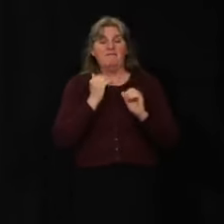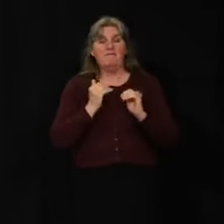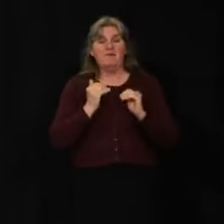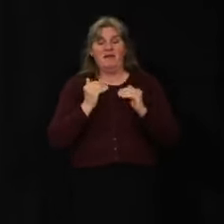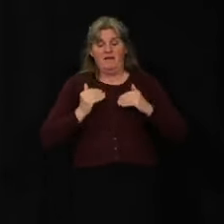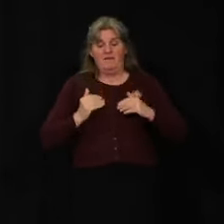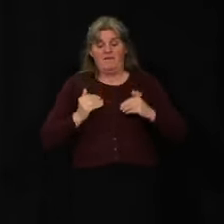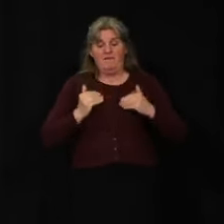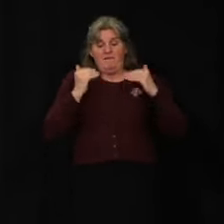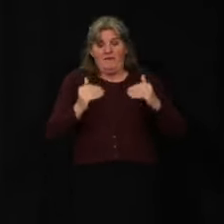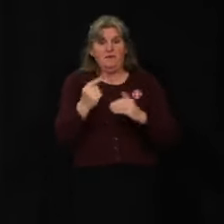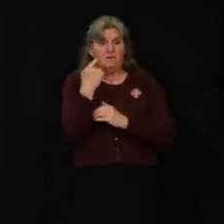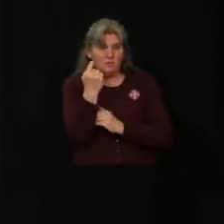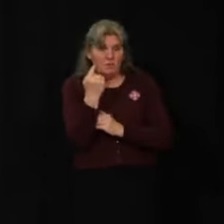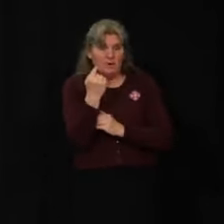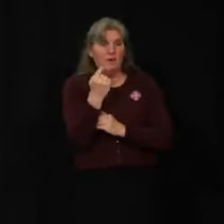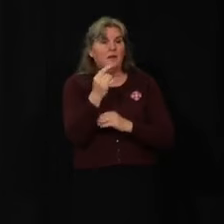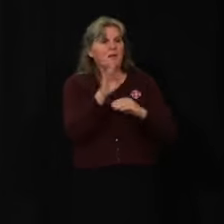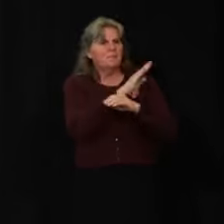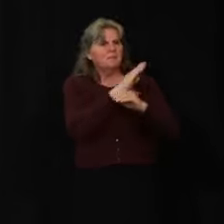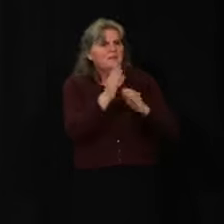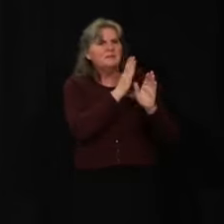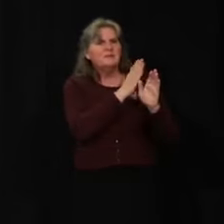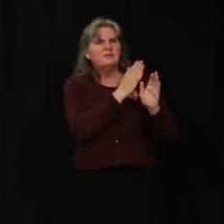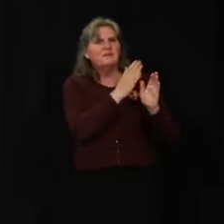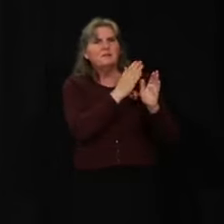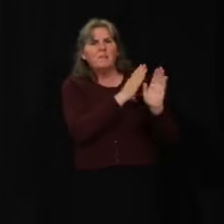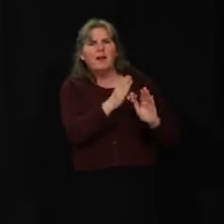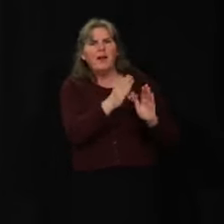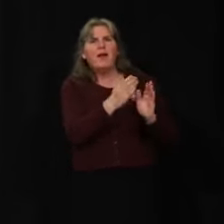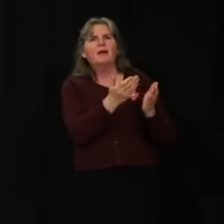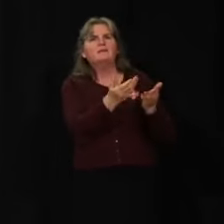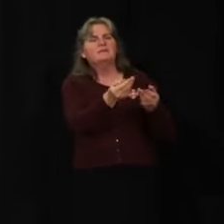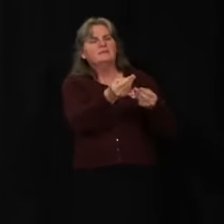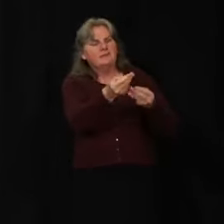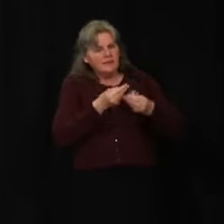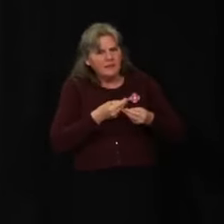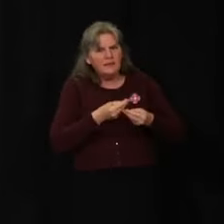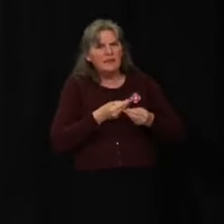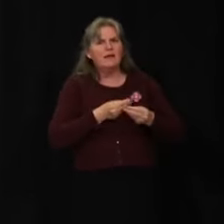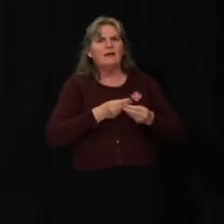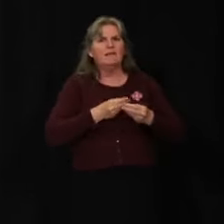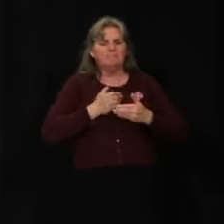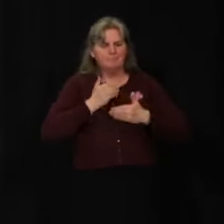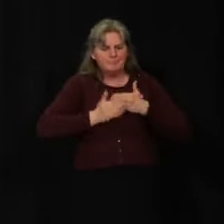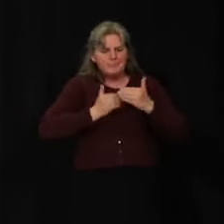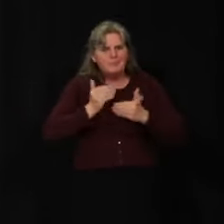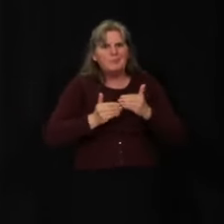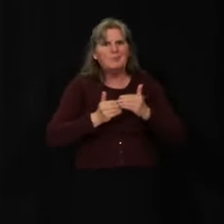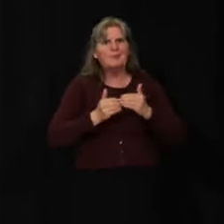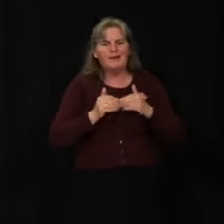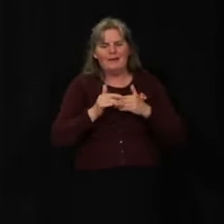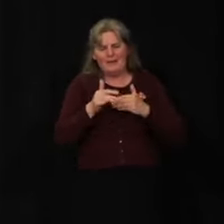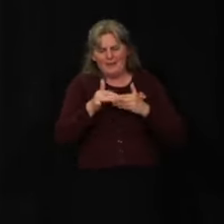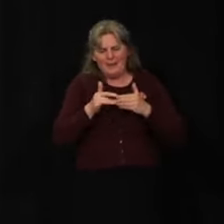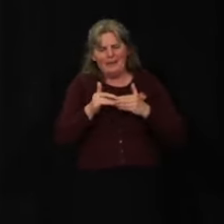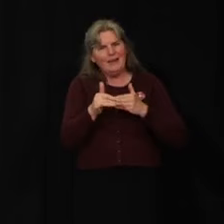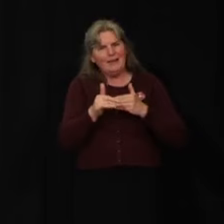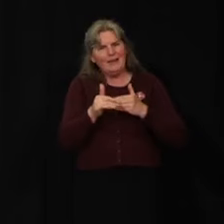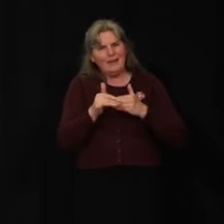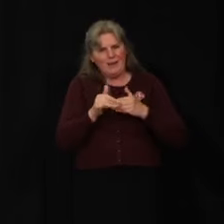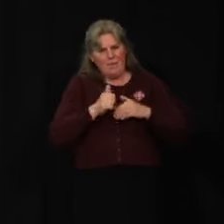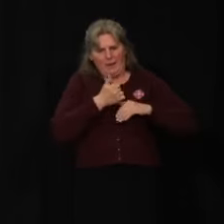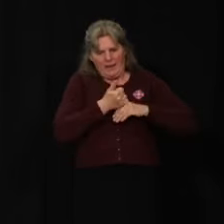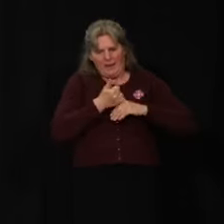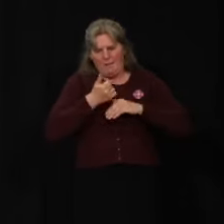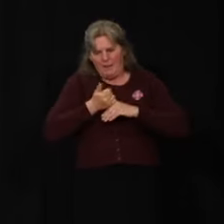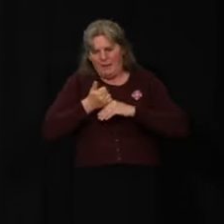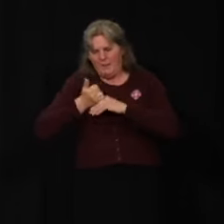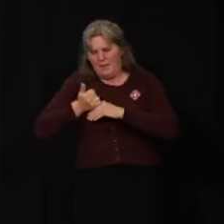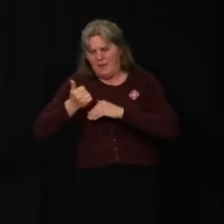We will move now to Chuck.